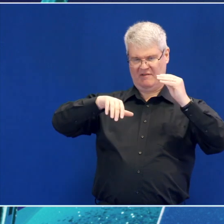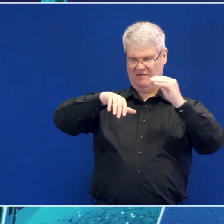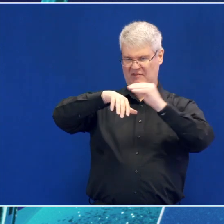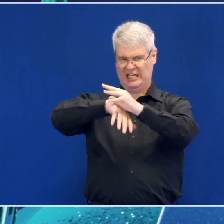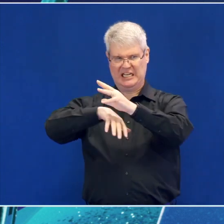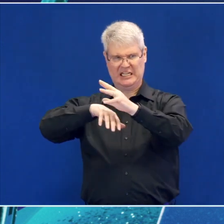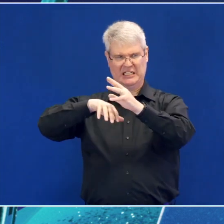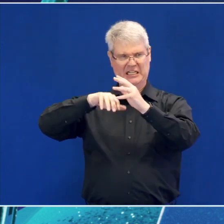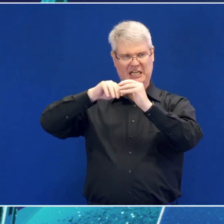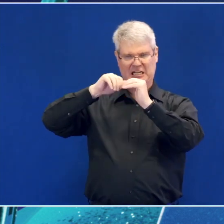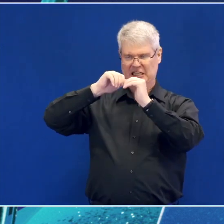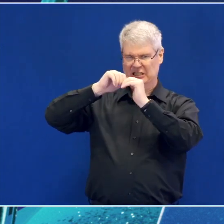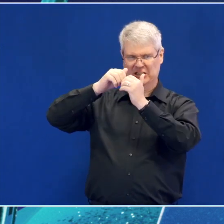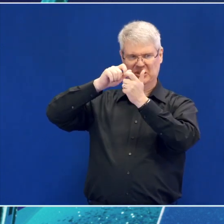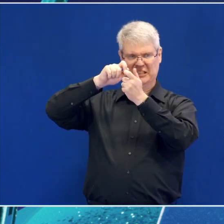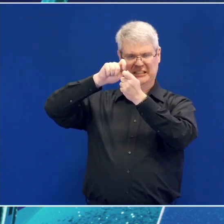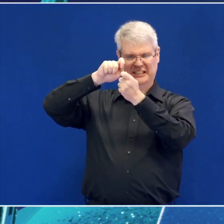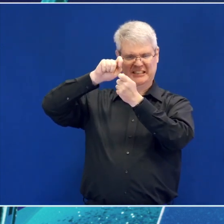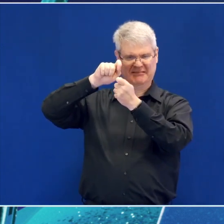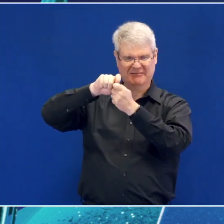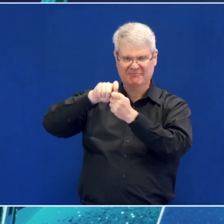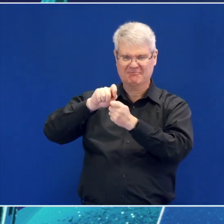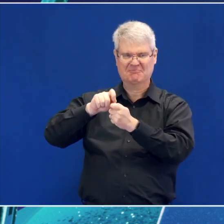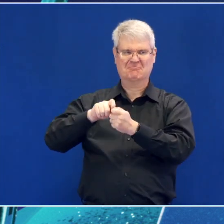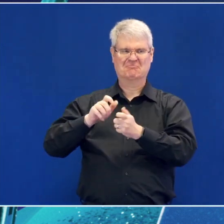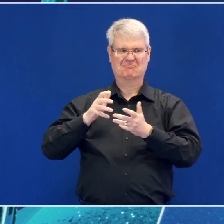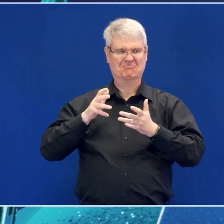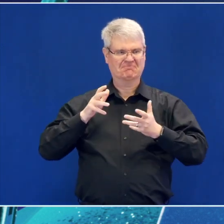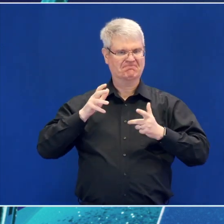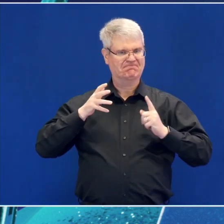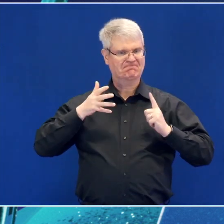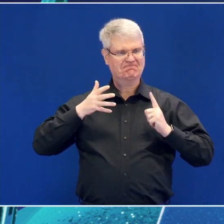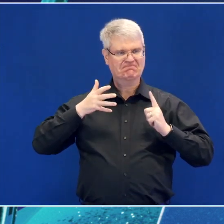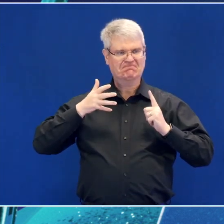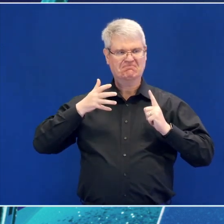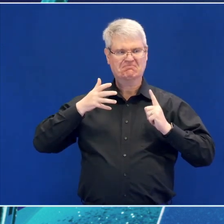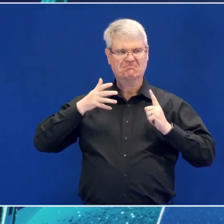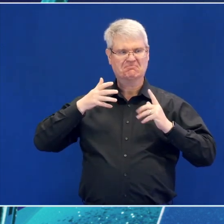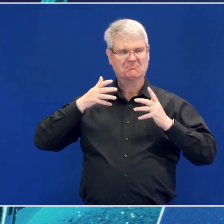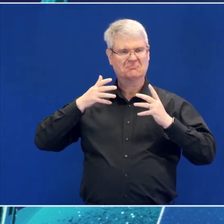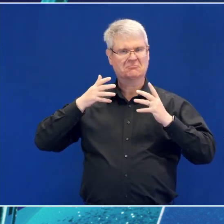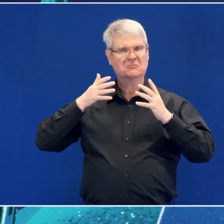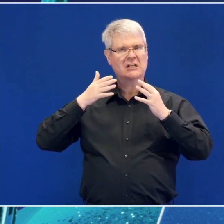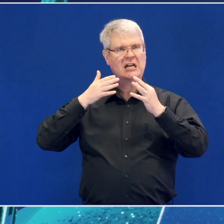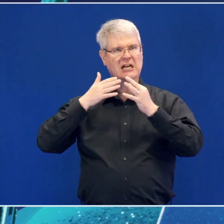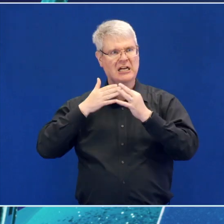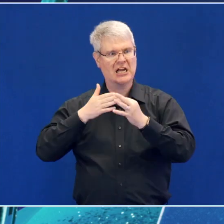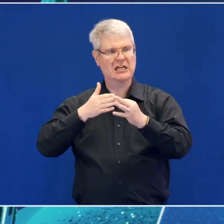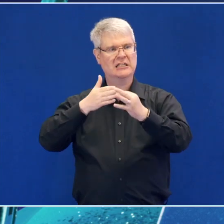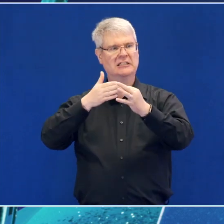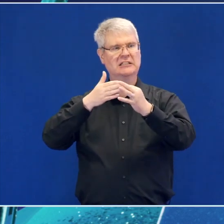in a way that it's like -- provides guidance that is interpretable